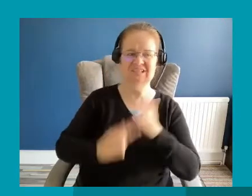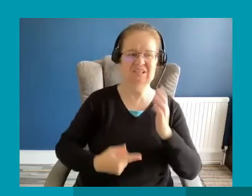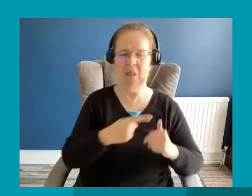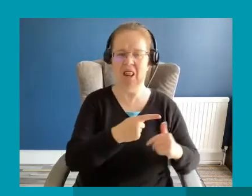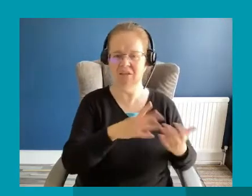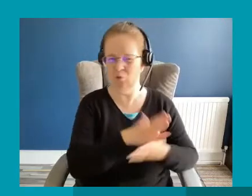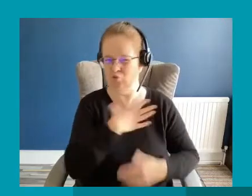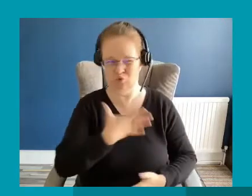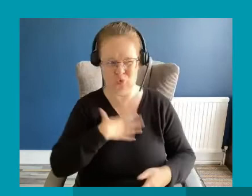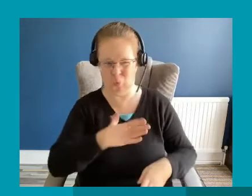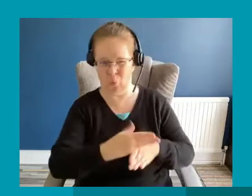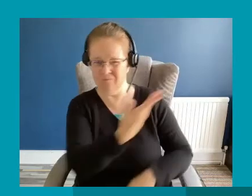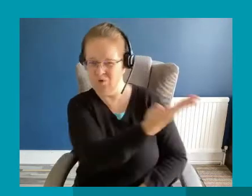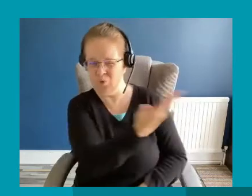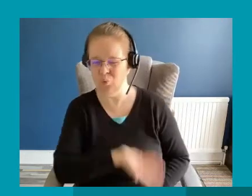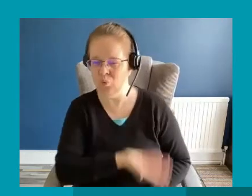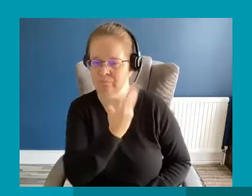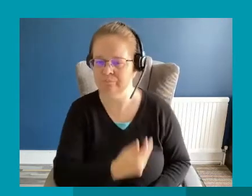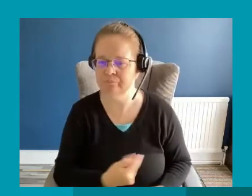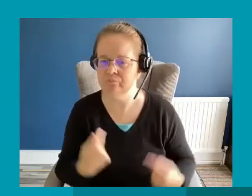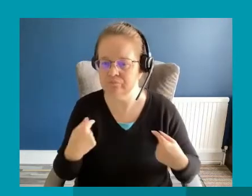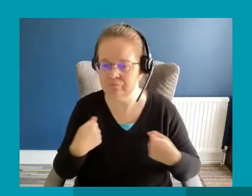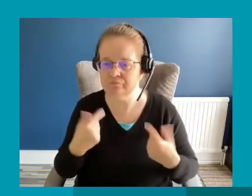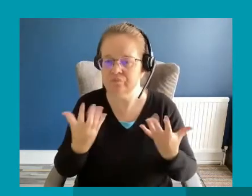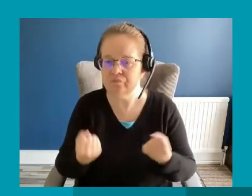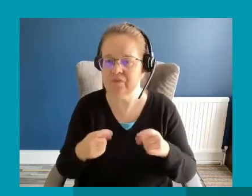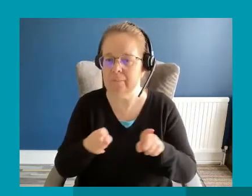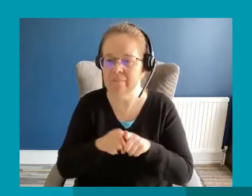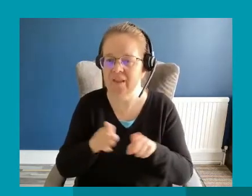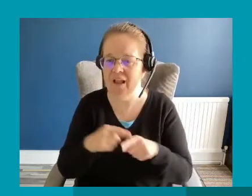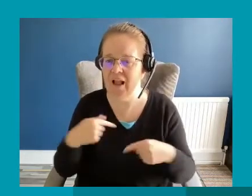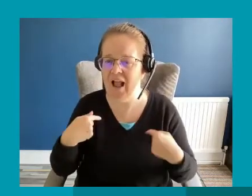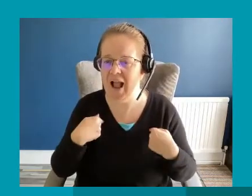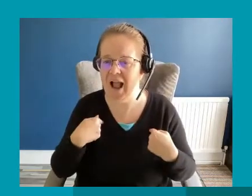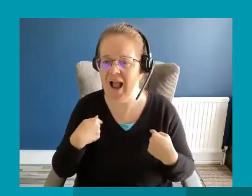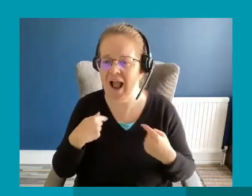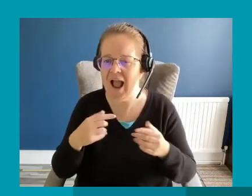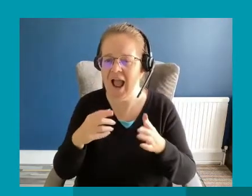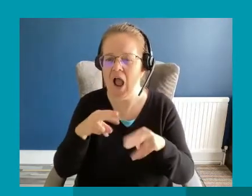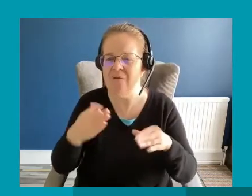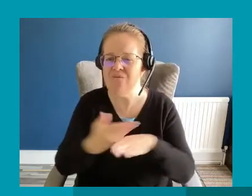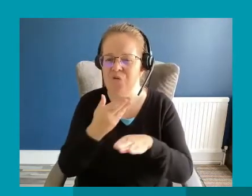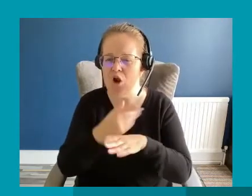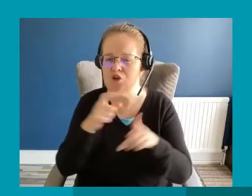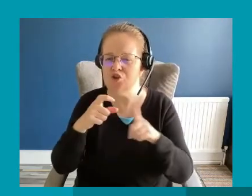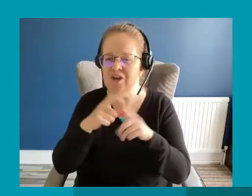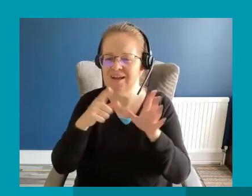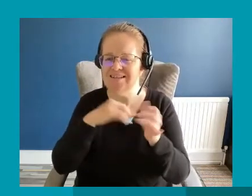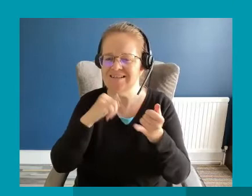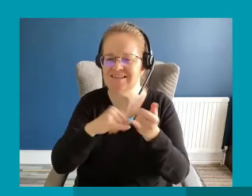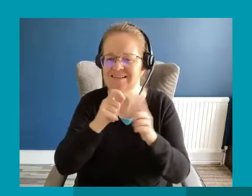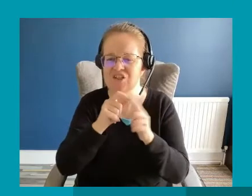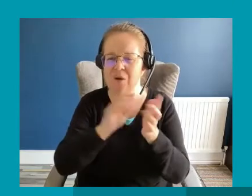hand which can be dealt with, but I also have functional dysphonia which affects my voice and was told